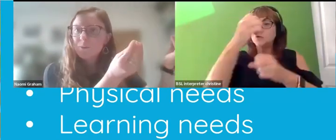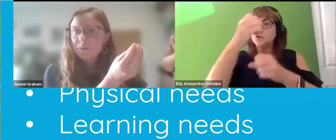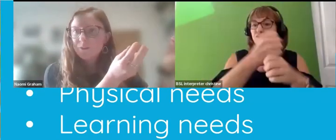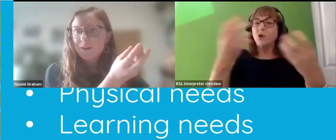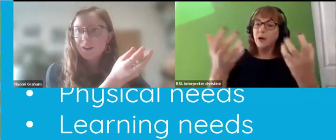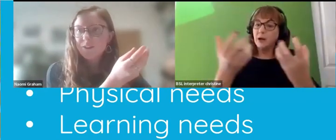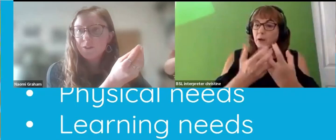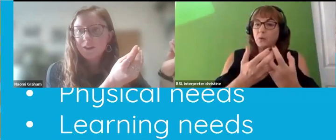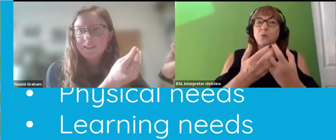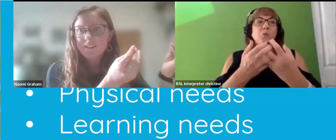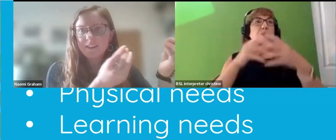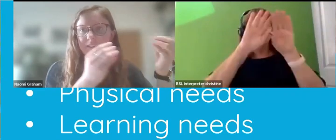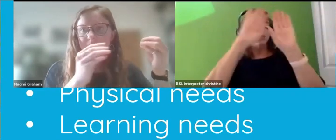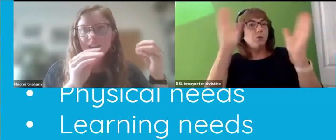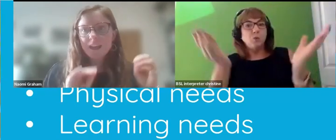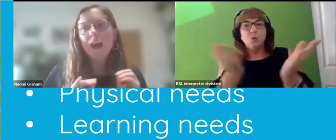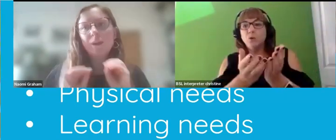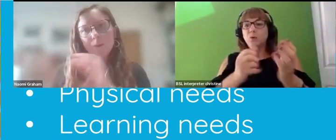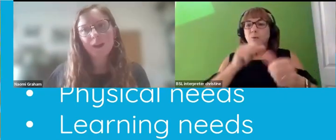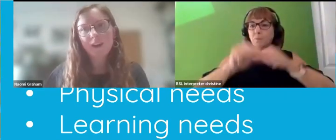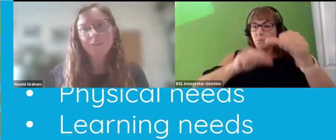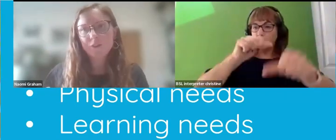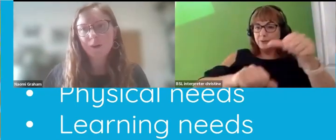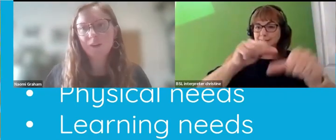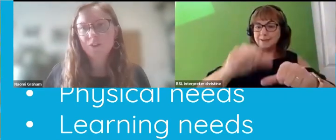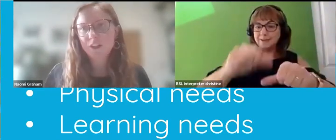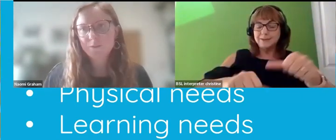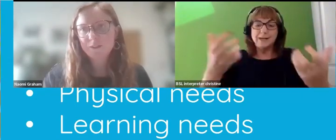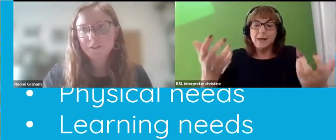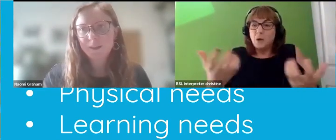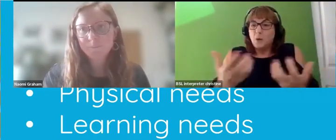the world around us through our senses, how we apply that to our church ministry?